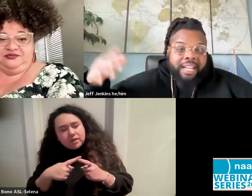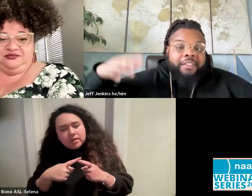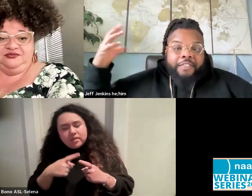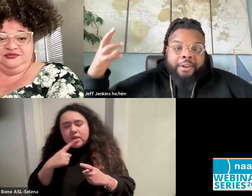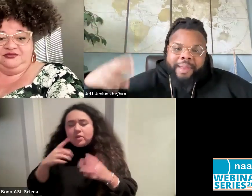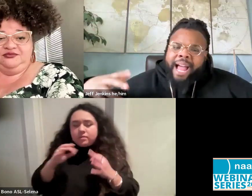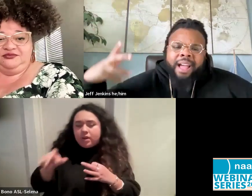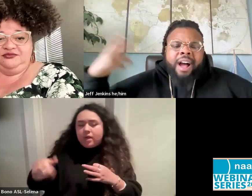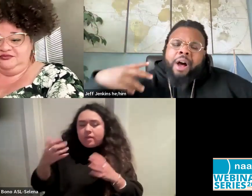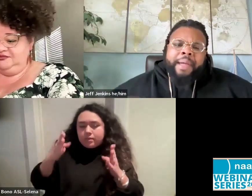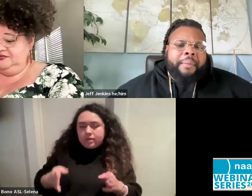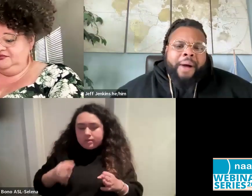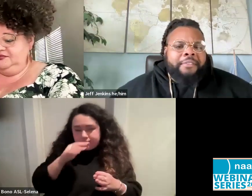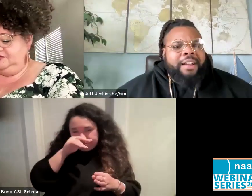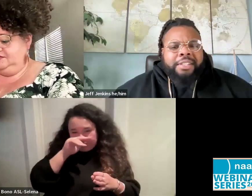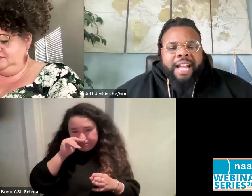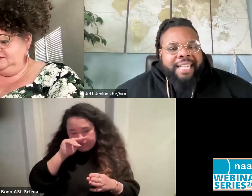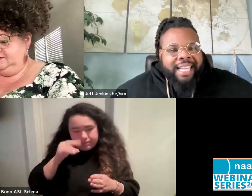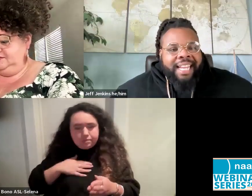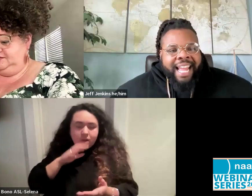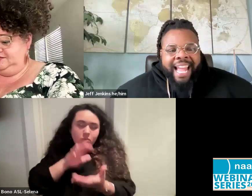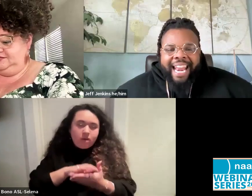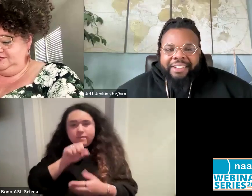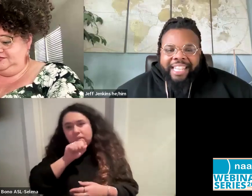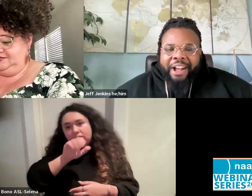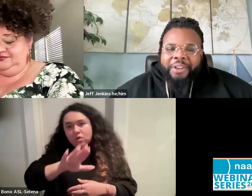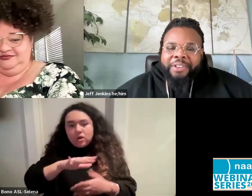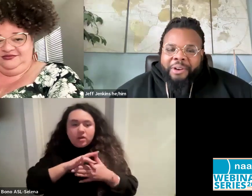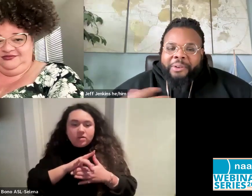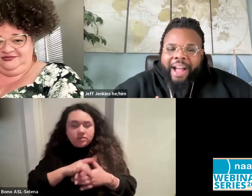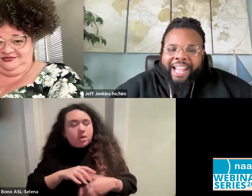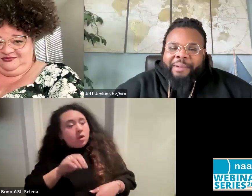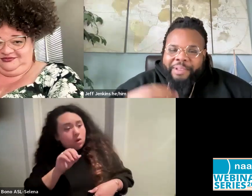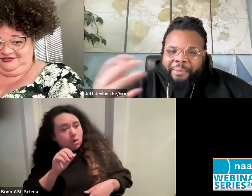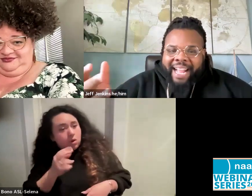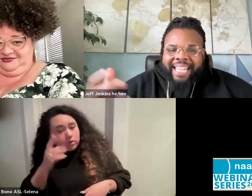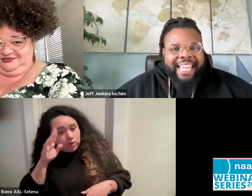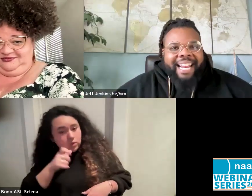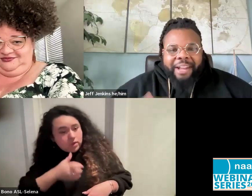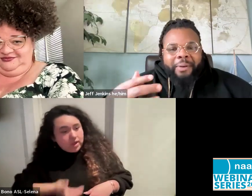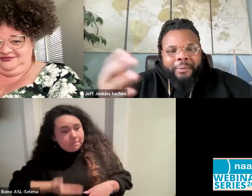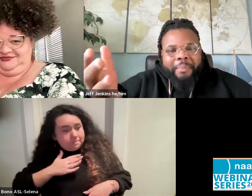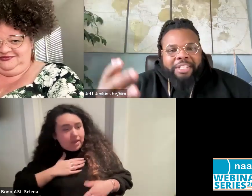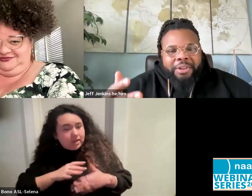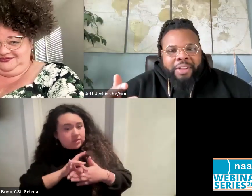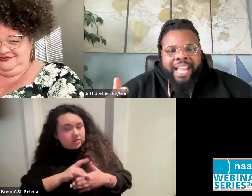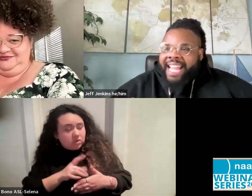They'll defer all their my wife loves her country and I was like, you know who I am, you know, my character. And I was like, Well, what about you?